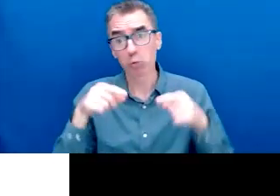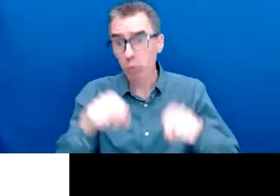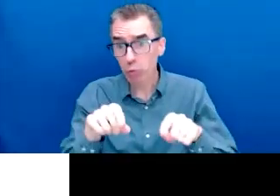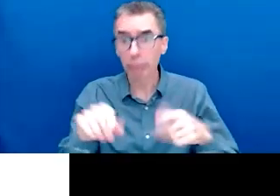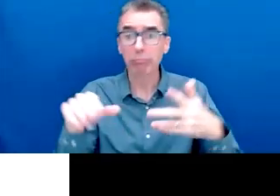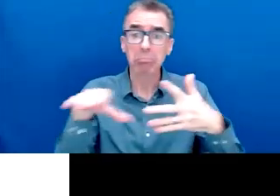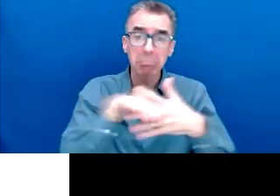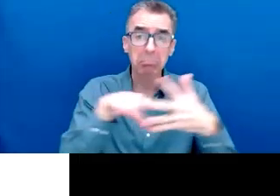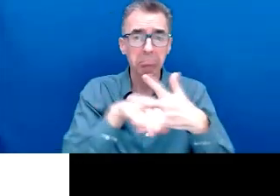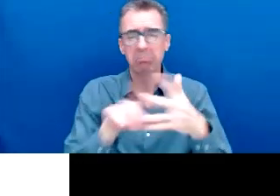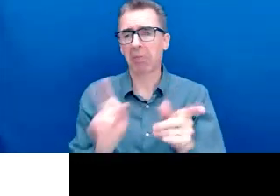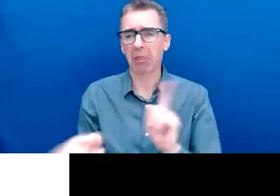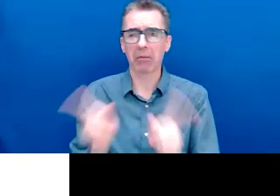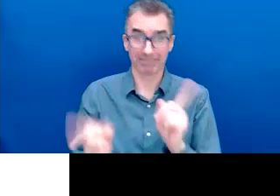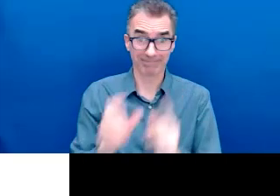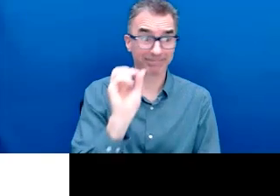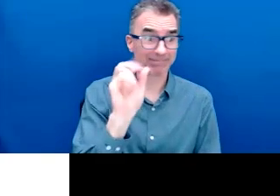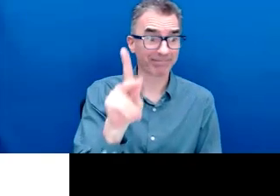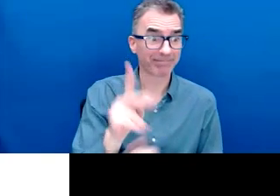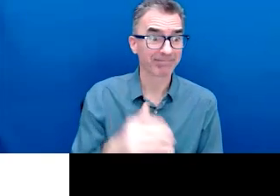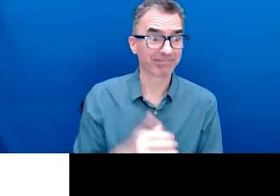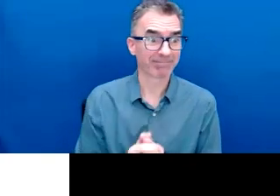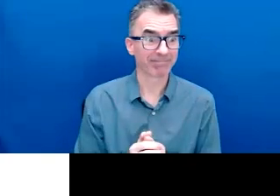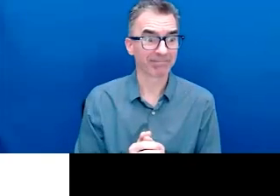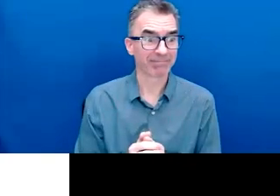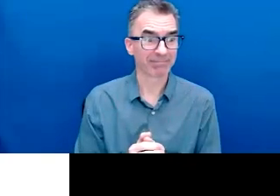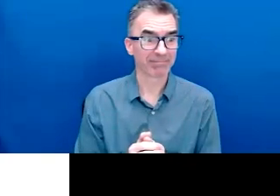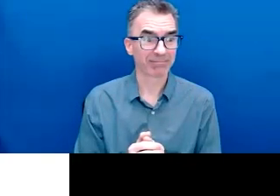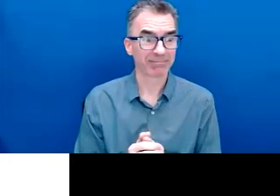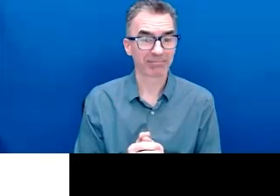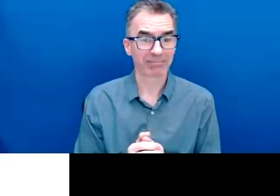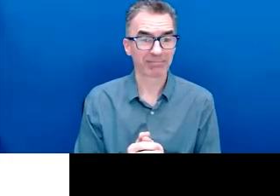Okay. So, a lot of lot of words on this slide here,